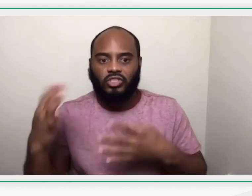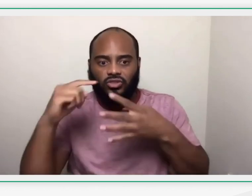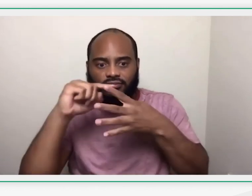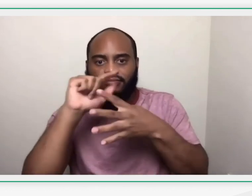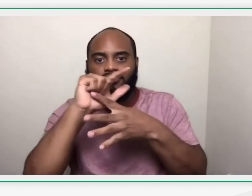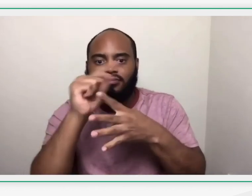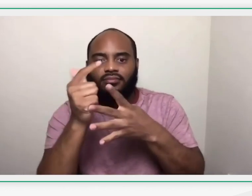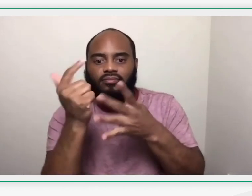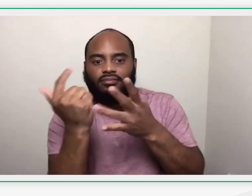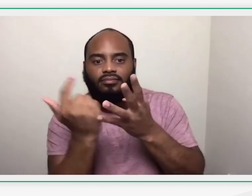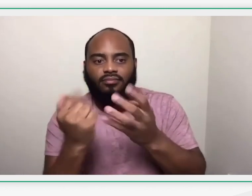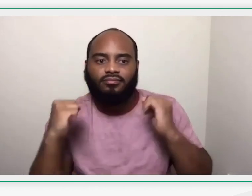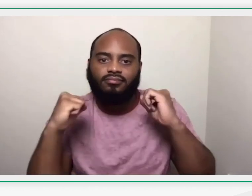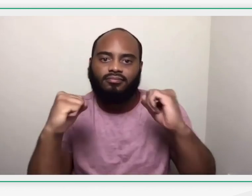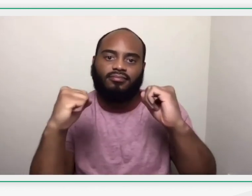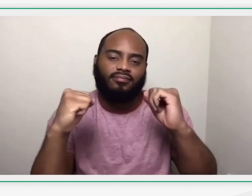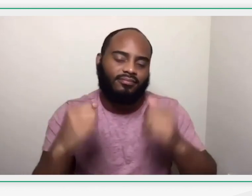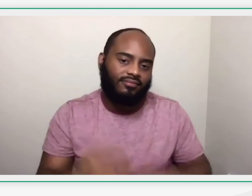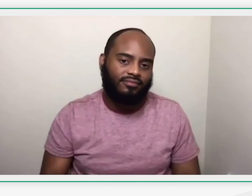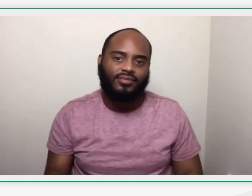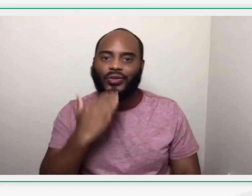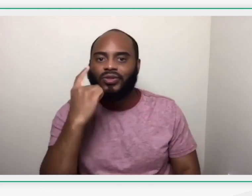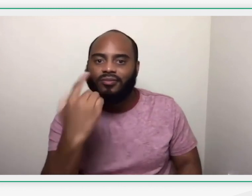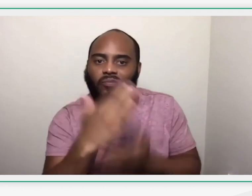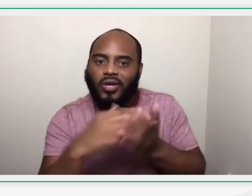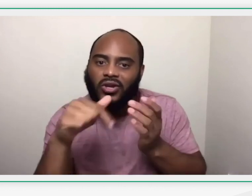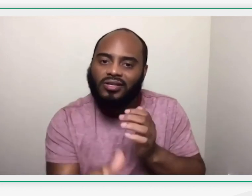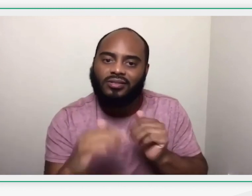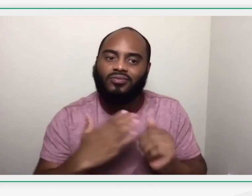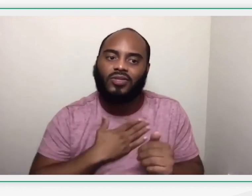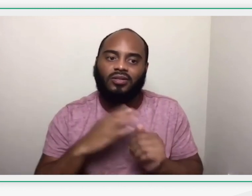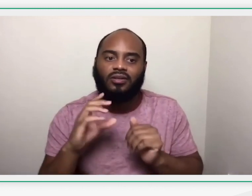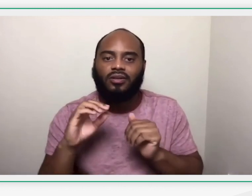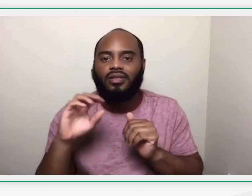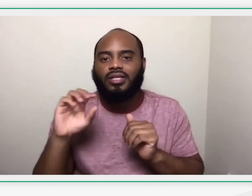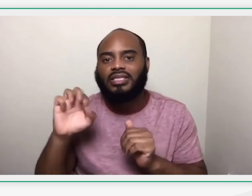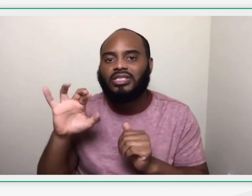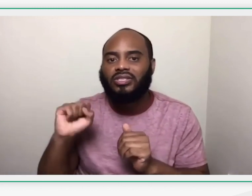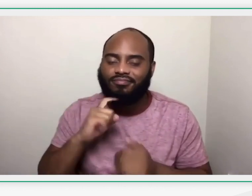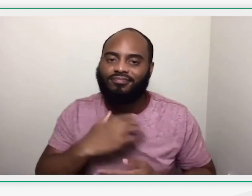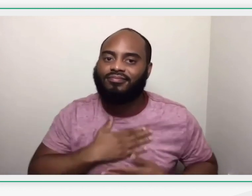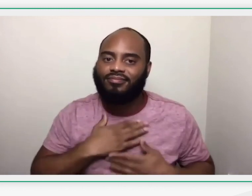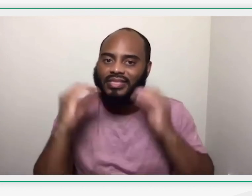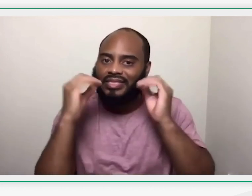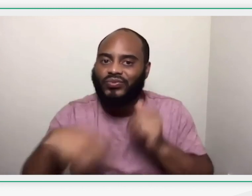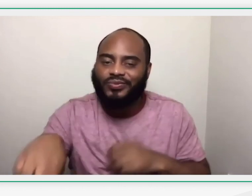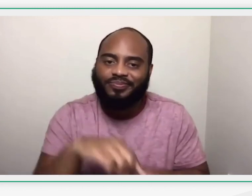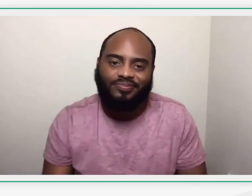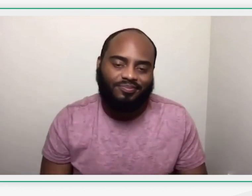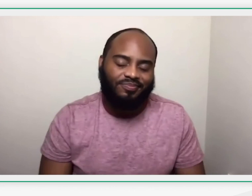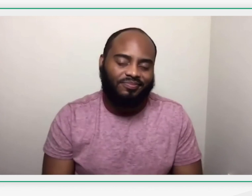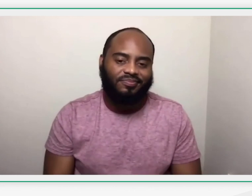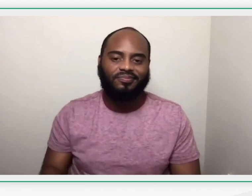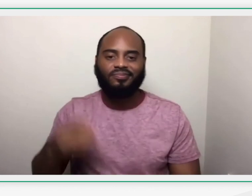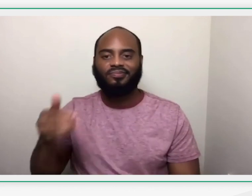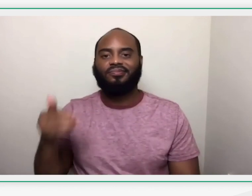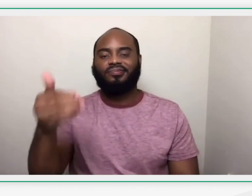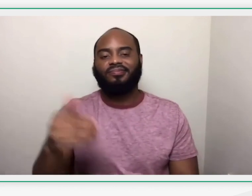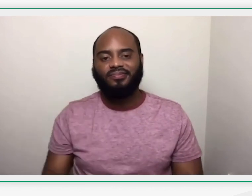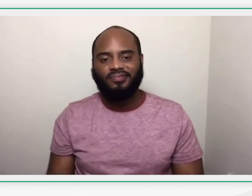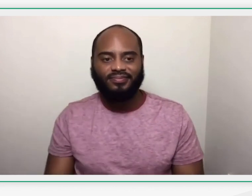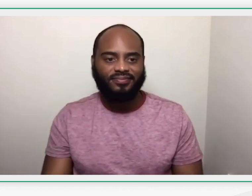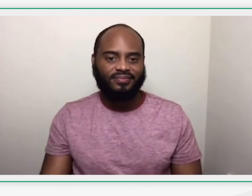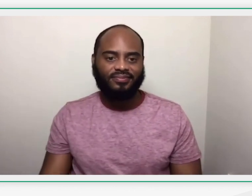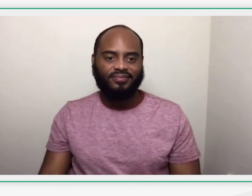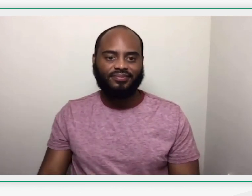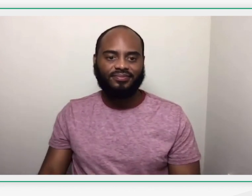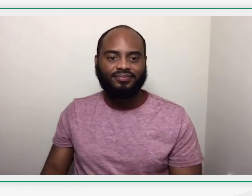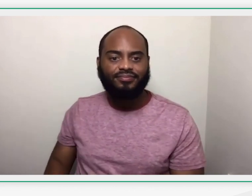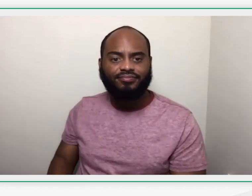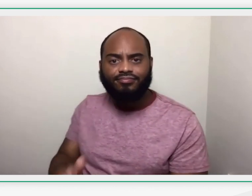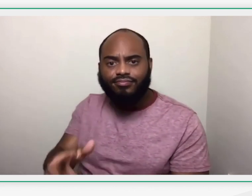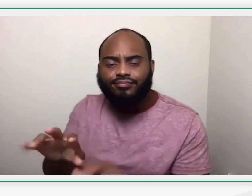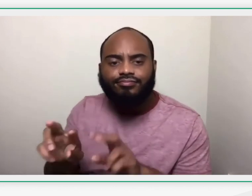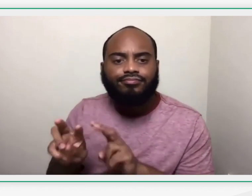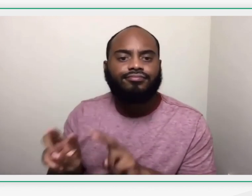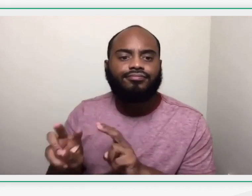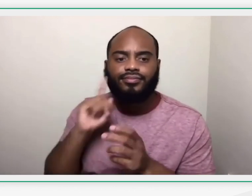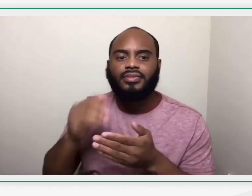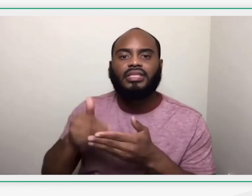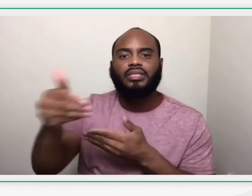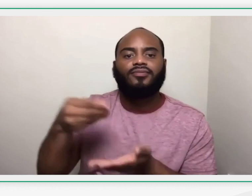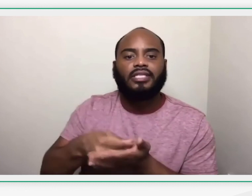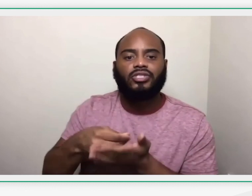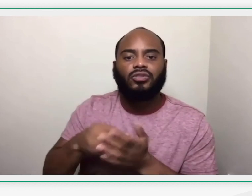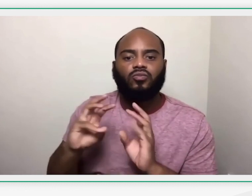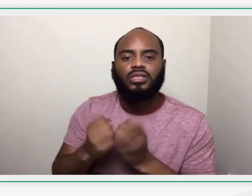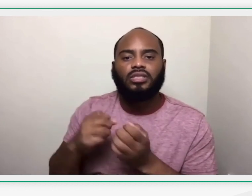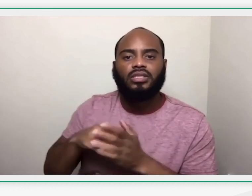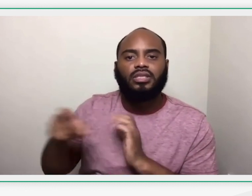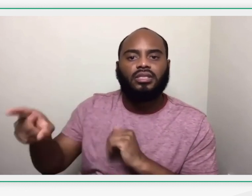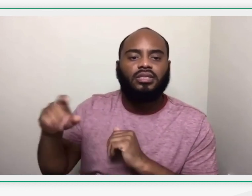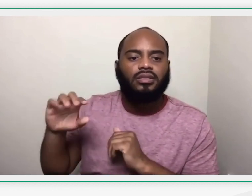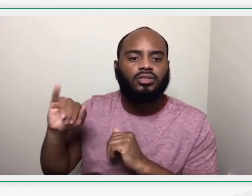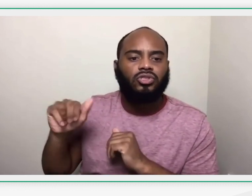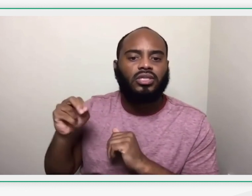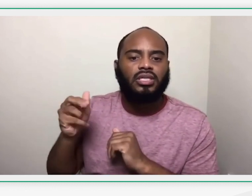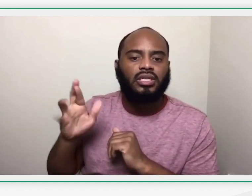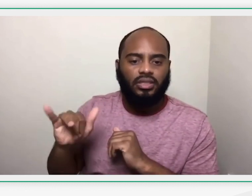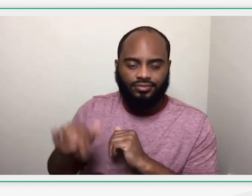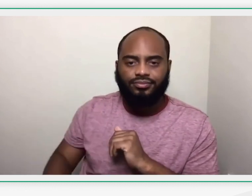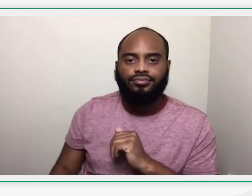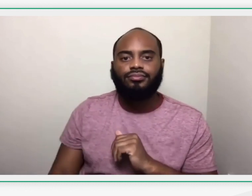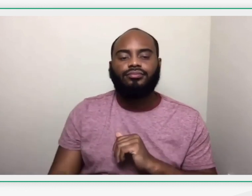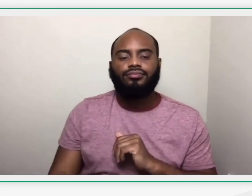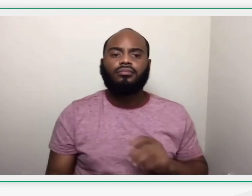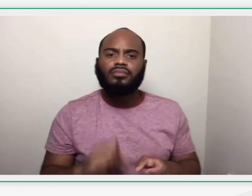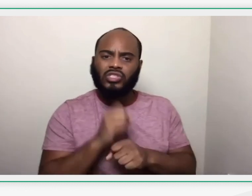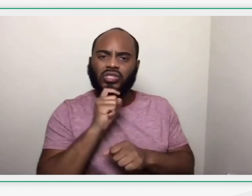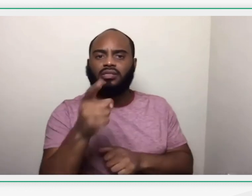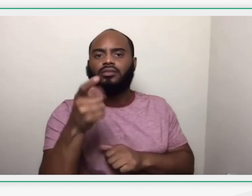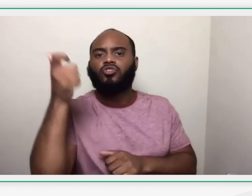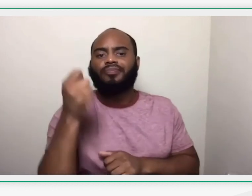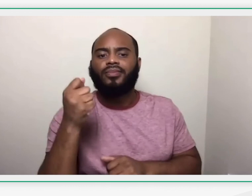We've gone through those 4 dates mentioned on the slide. I want to thank you folks for being a part of the series with me here and allowing me to share my information with you. Stay tuned for another financial workshop series in January, and make sure that you subscribe